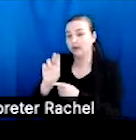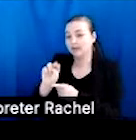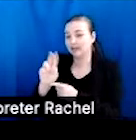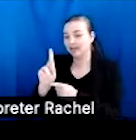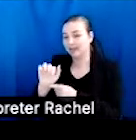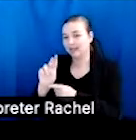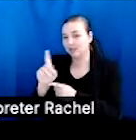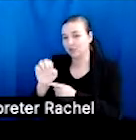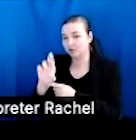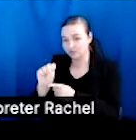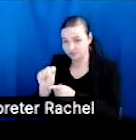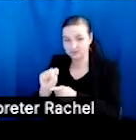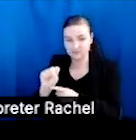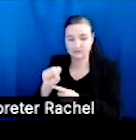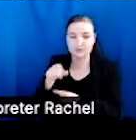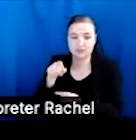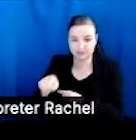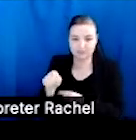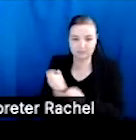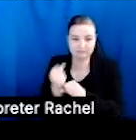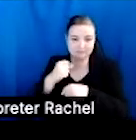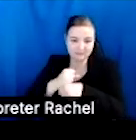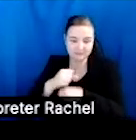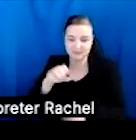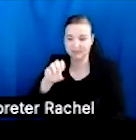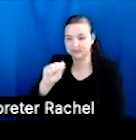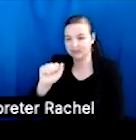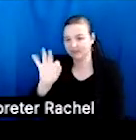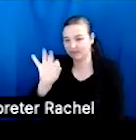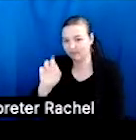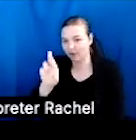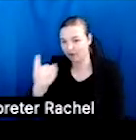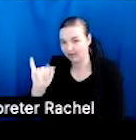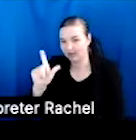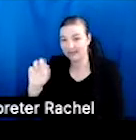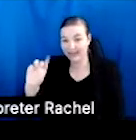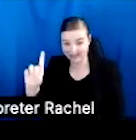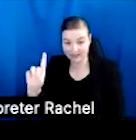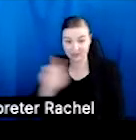manufacturer Safariland, from the Whitney's board, as well as the ongoing campaign to get Larry Fink,